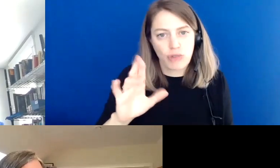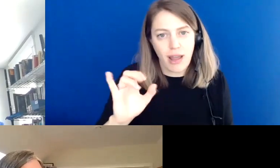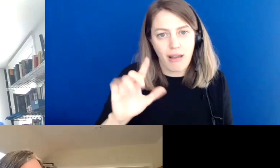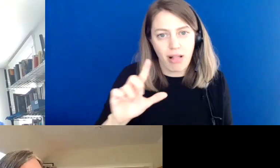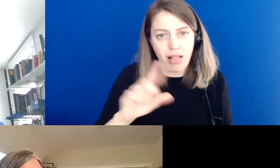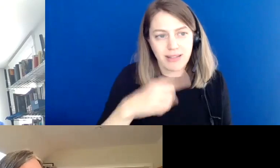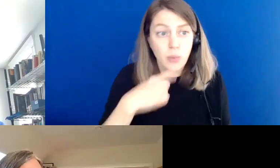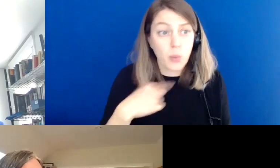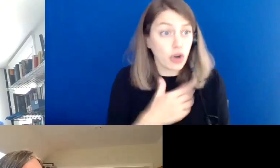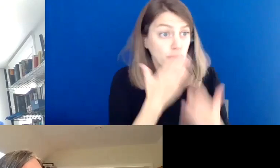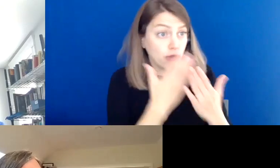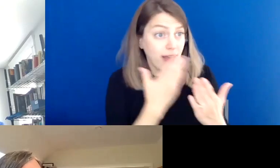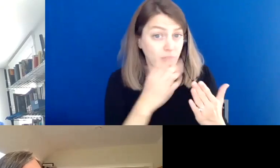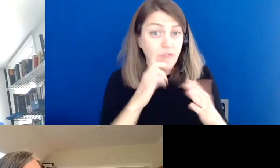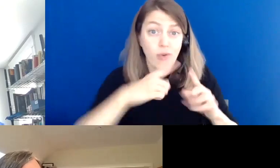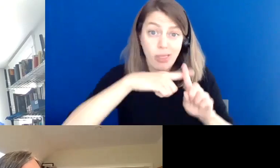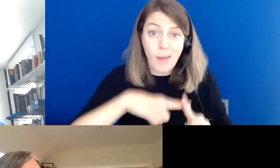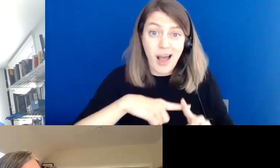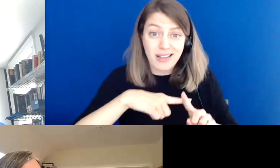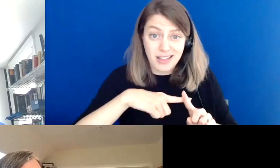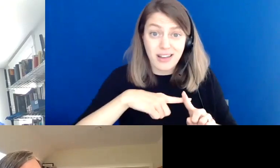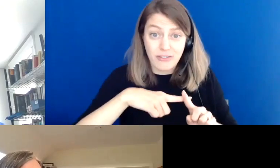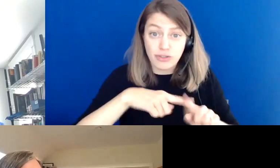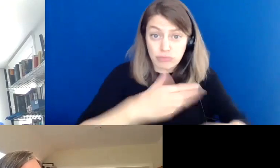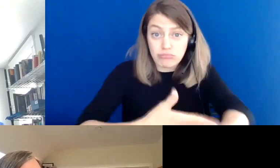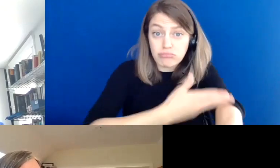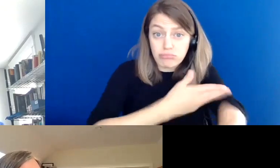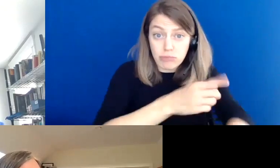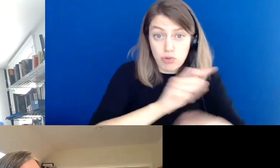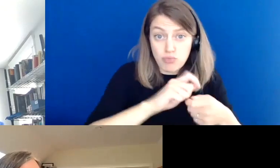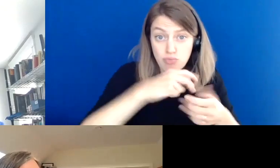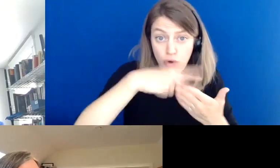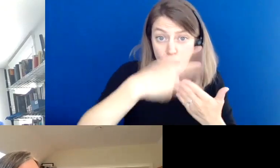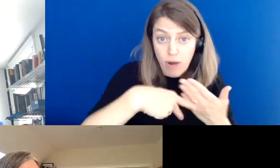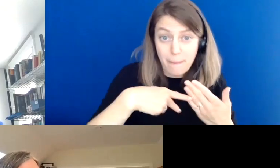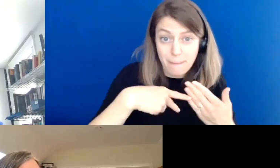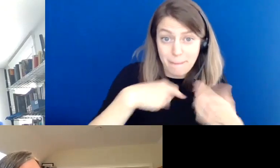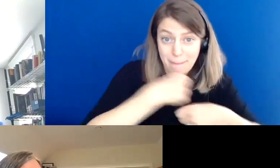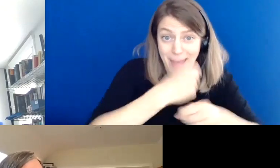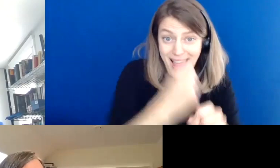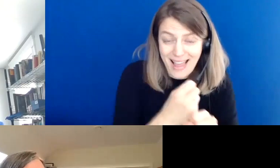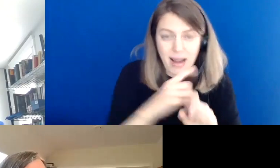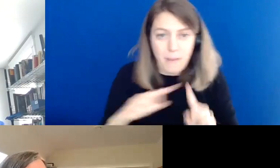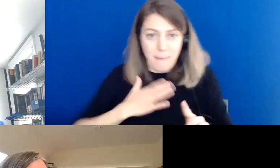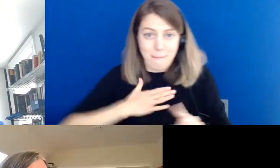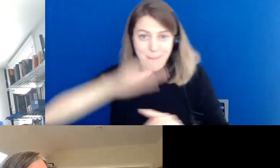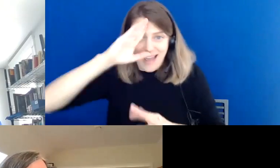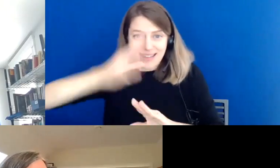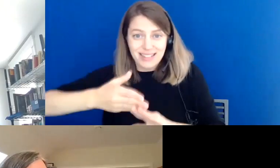Billy's most urgent need and primary purpose for attending BRI remains unresolved.